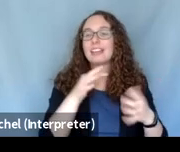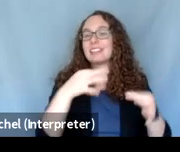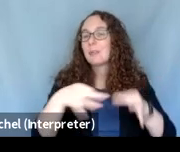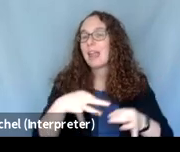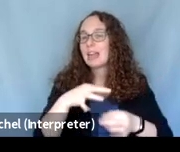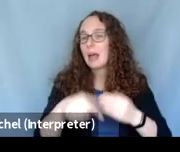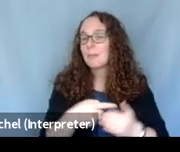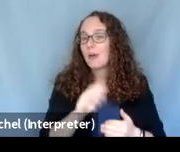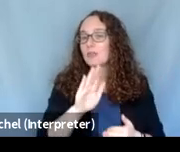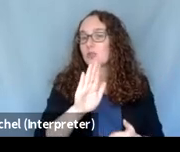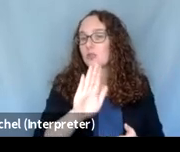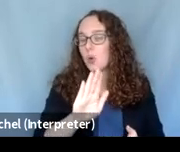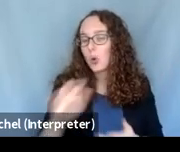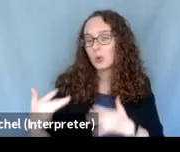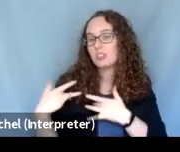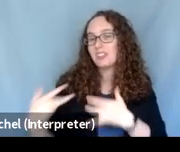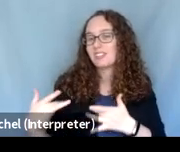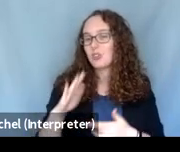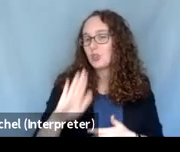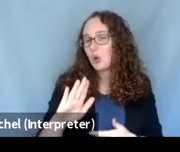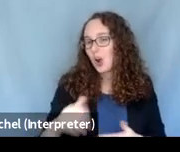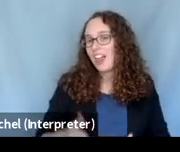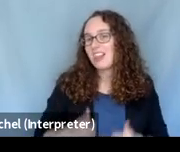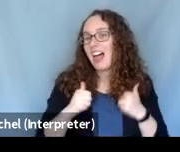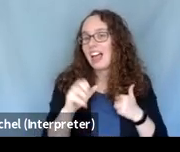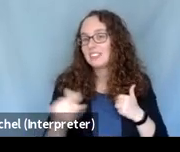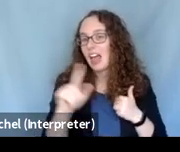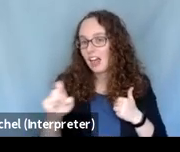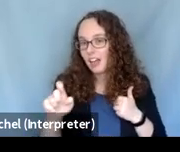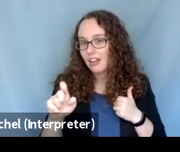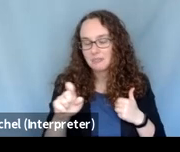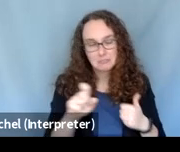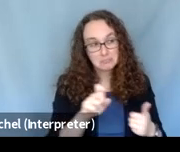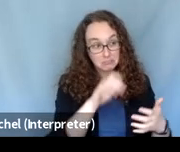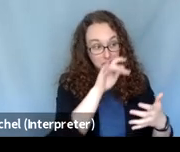need to make every month to support that lifestyle and to